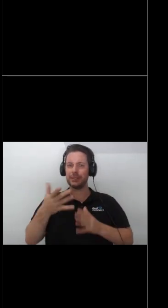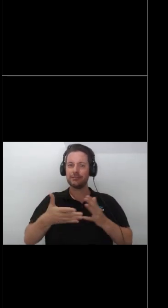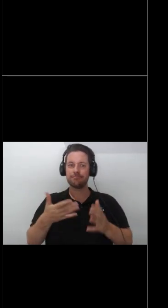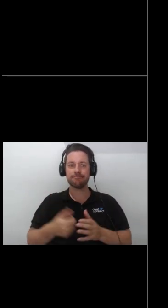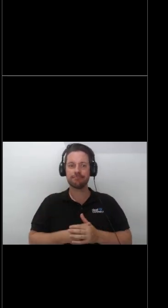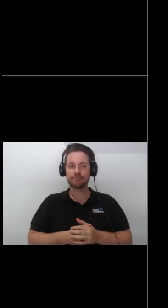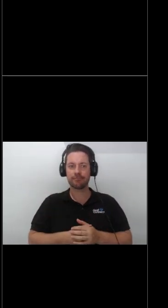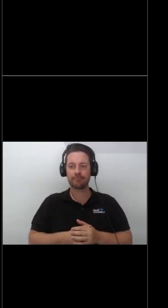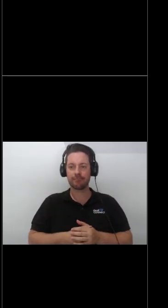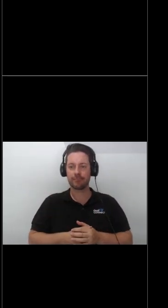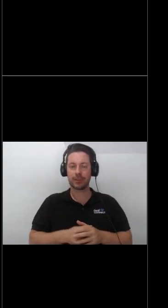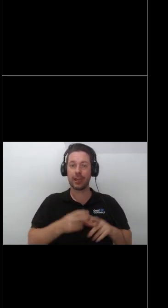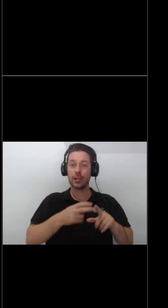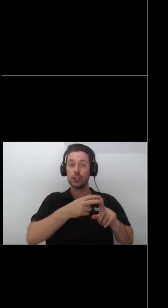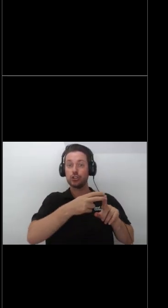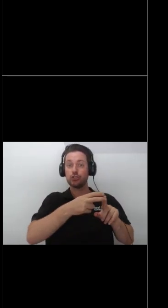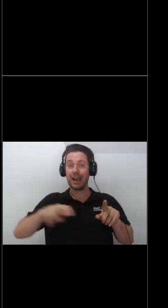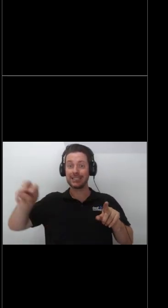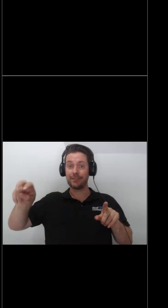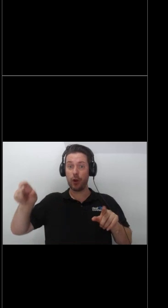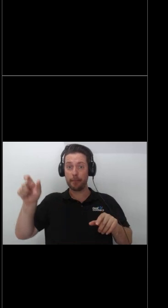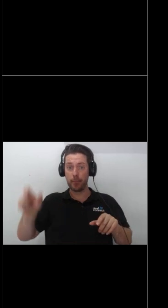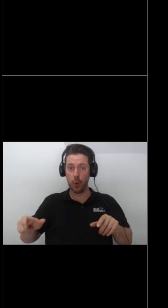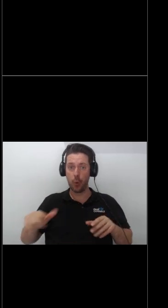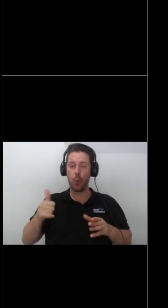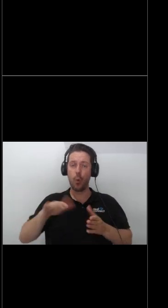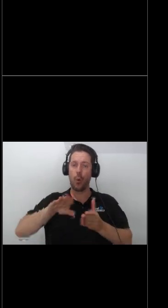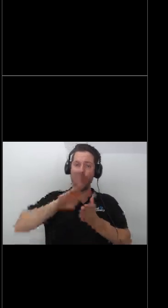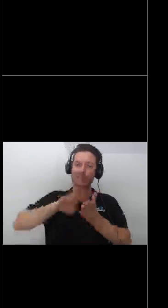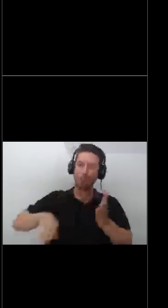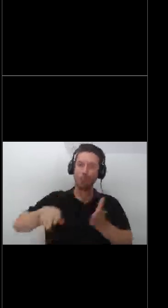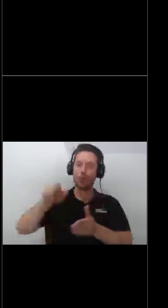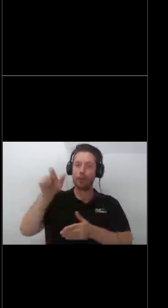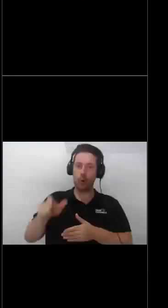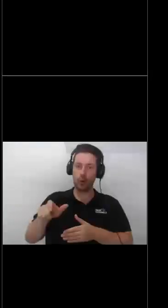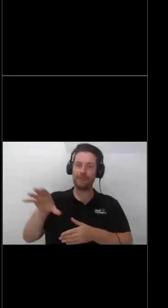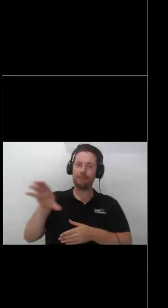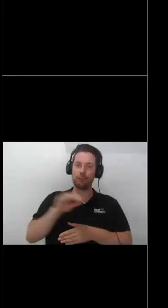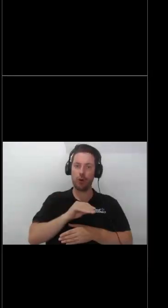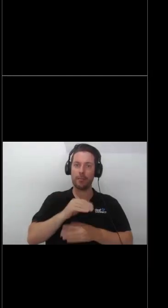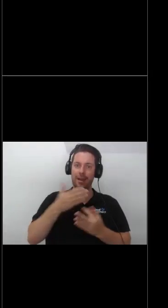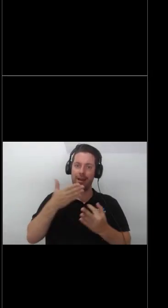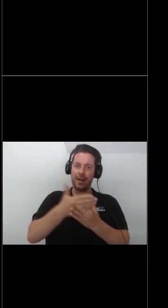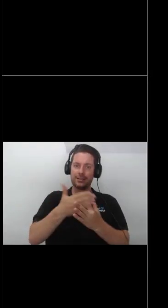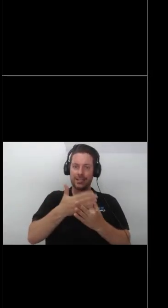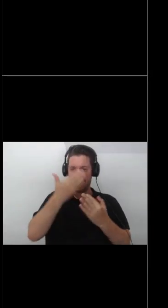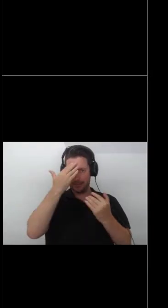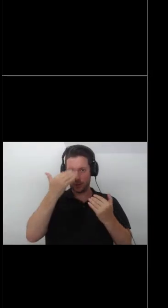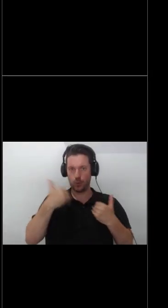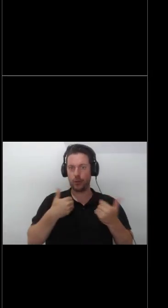or a decision to exclude somebody from a mental health service.